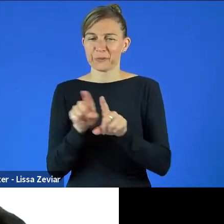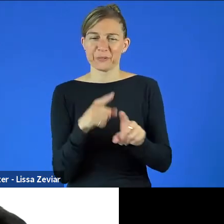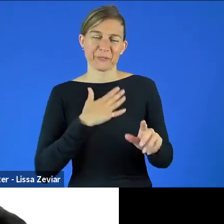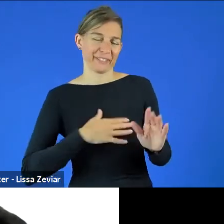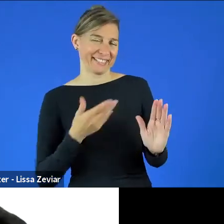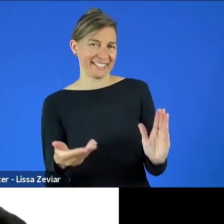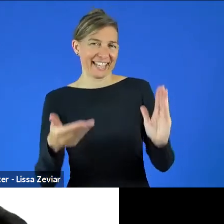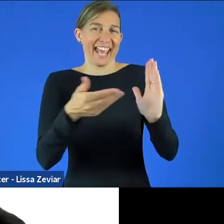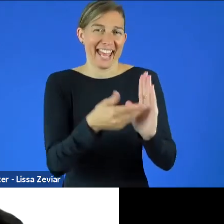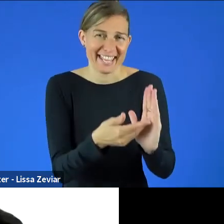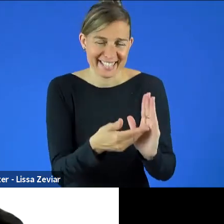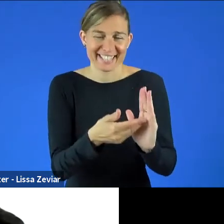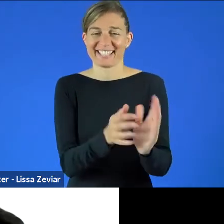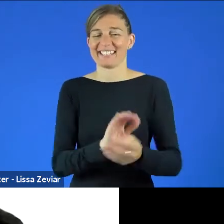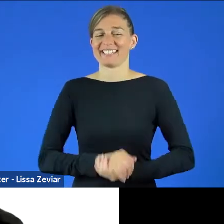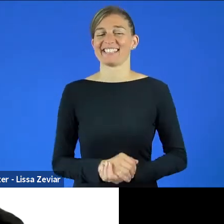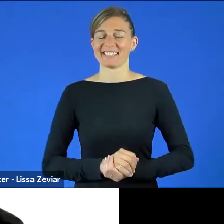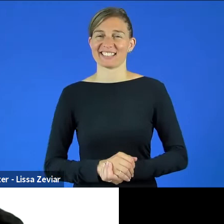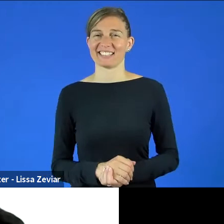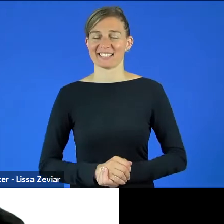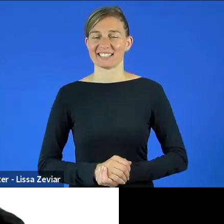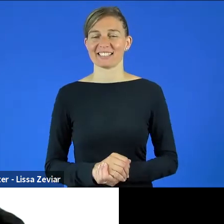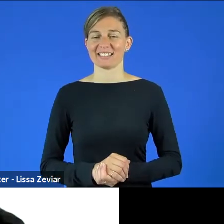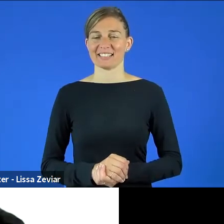in the final part of the presentation.